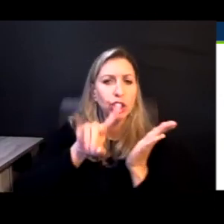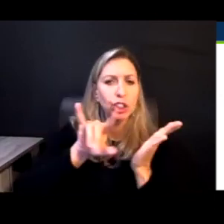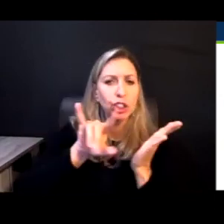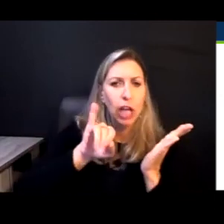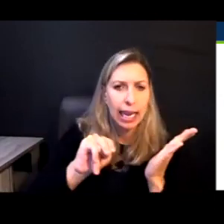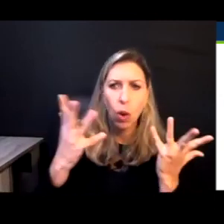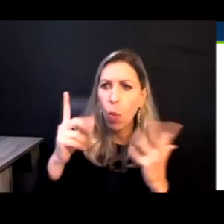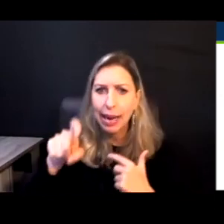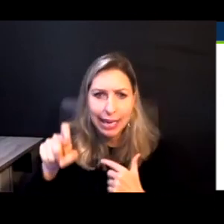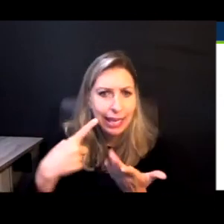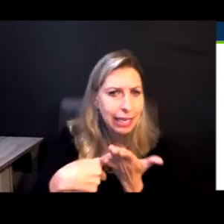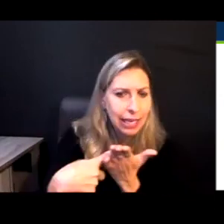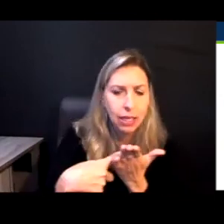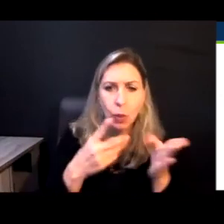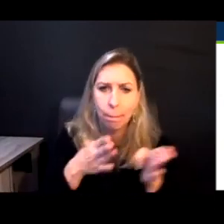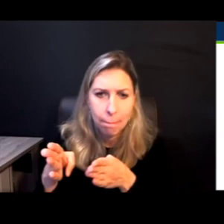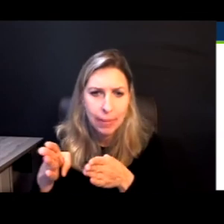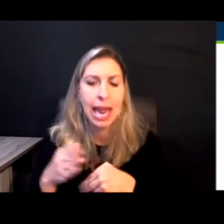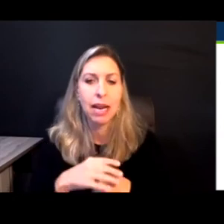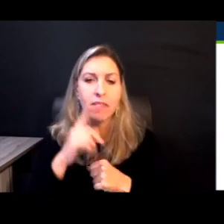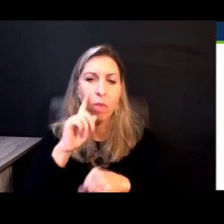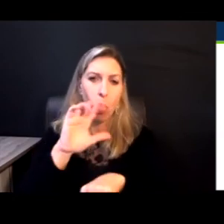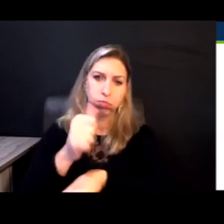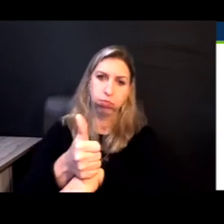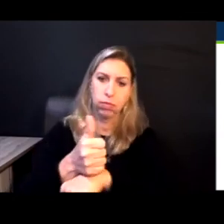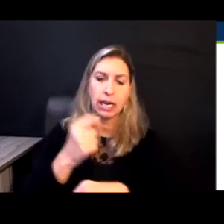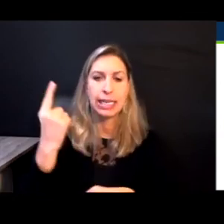Jaime and Terry outlined what tasks were completed and discussed the next steps in implementing